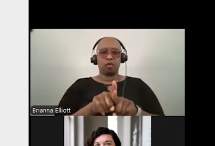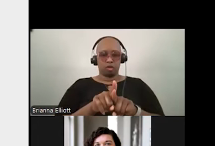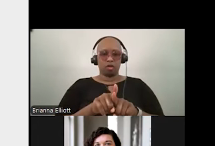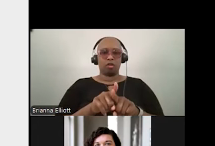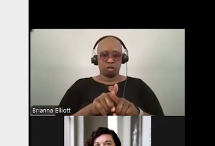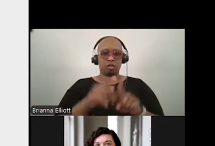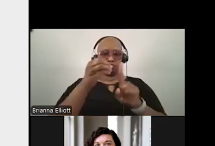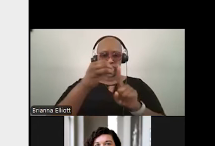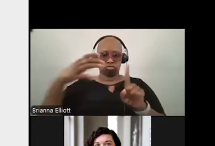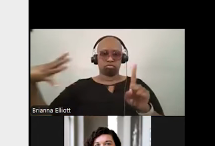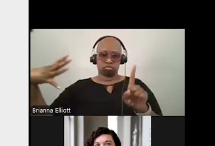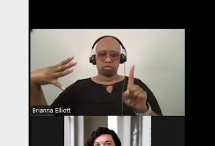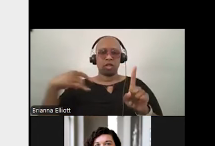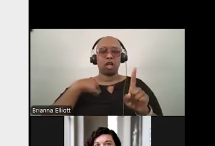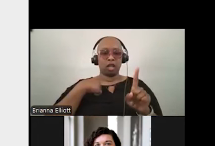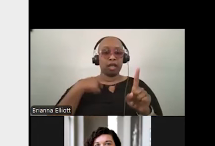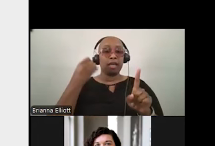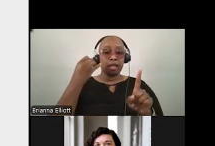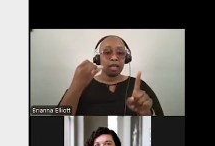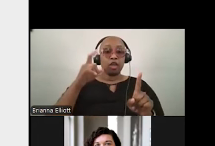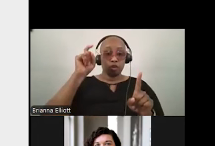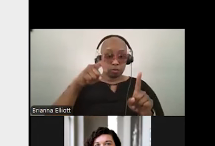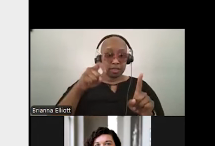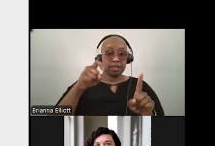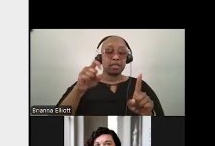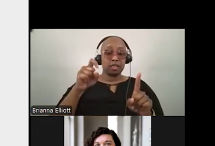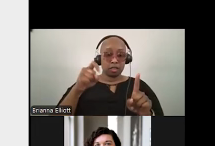that is conveying meaning that you need and there's no way for a screen reader